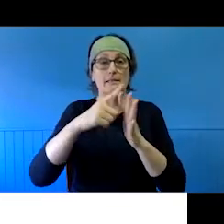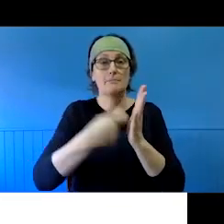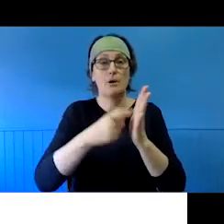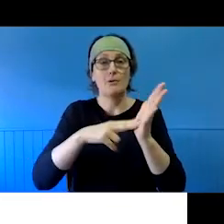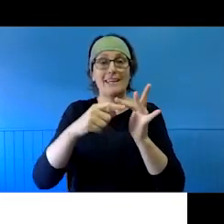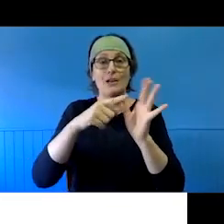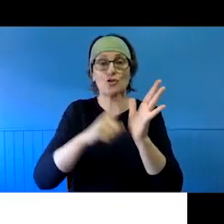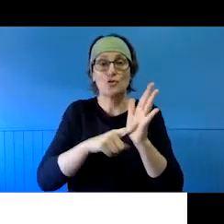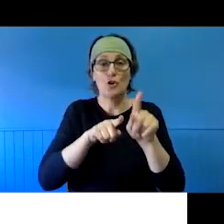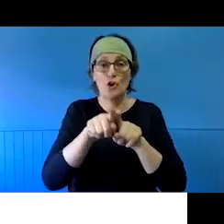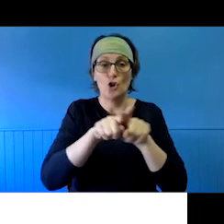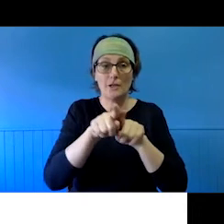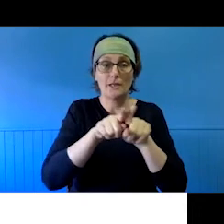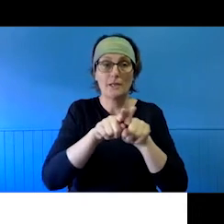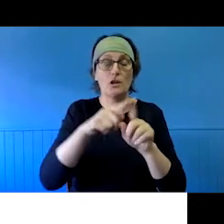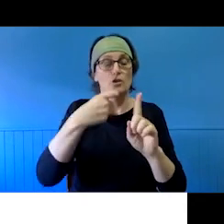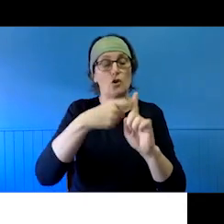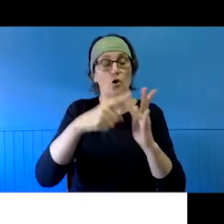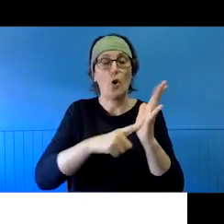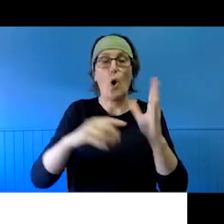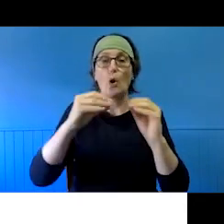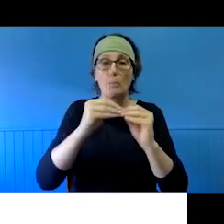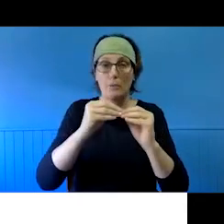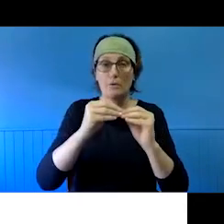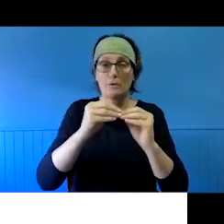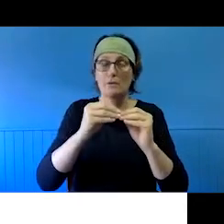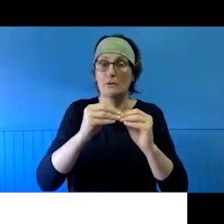researcher named Kolb describes these experiences as moving from the